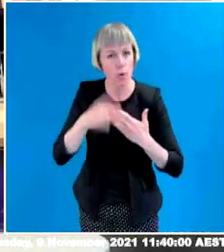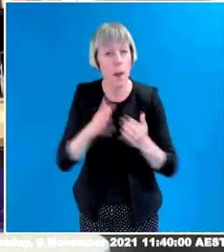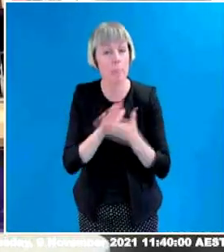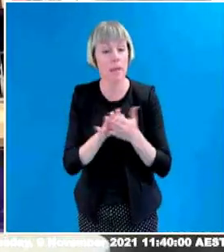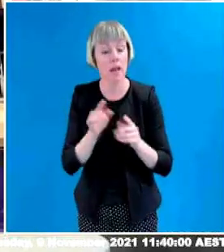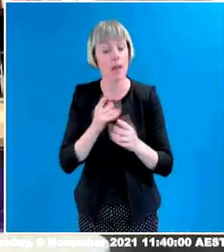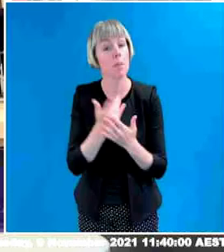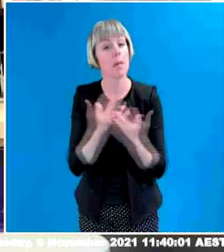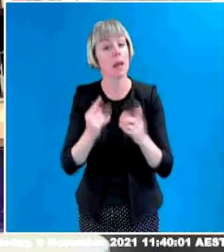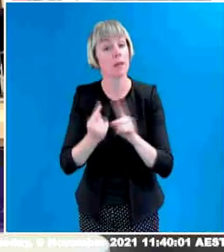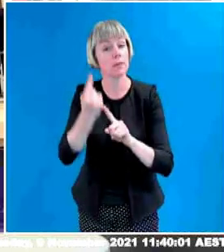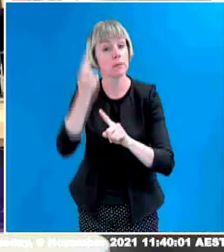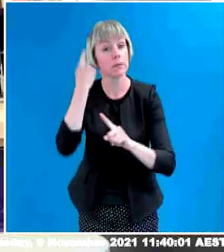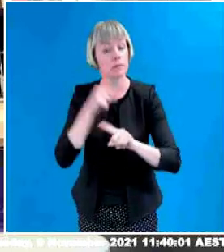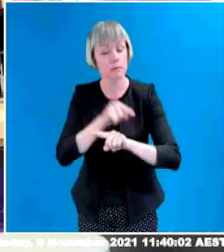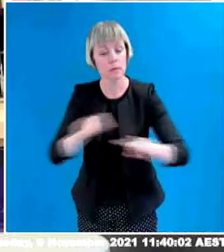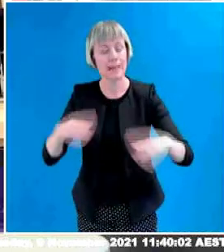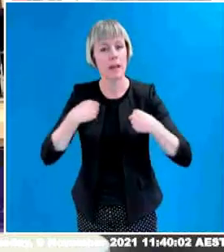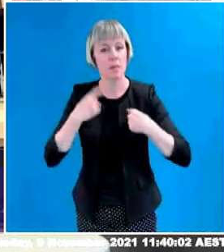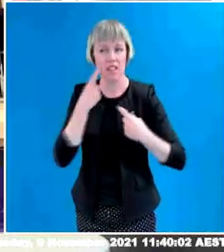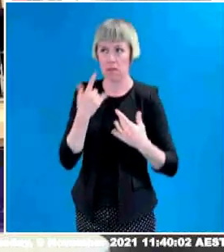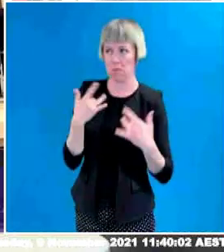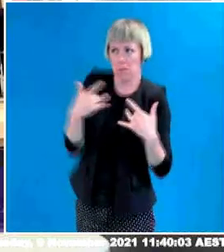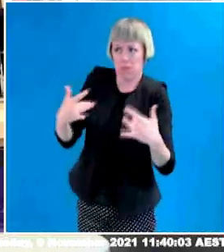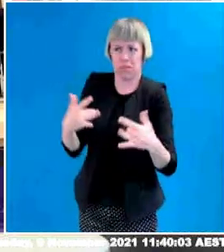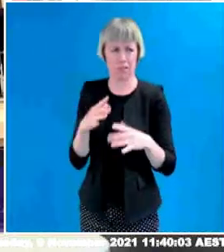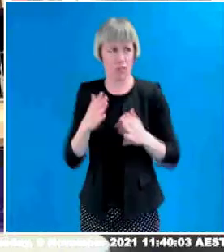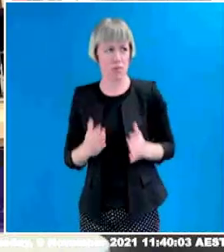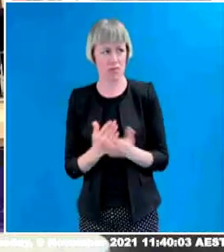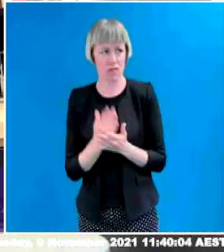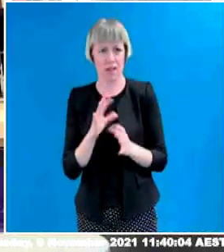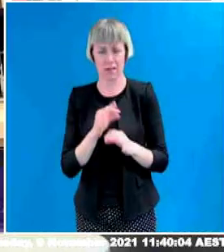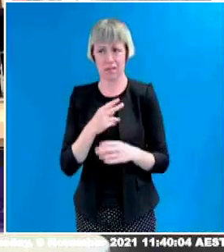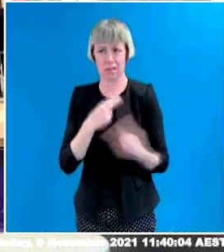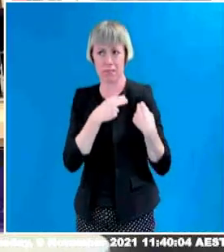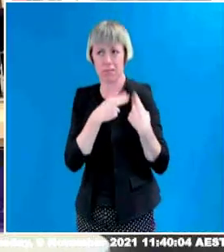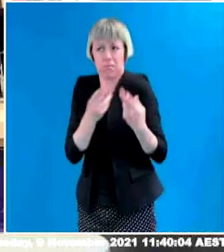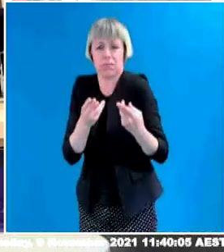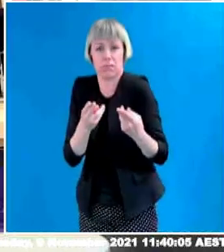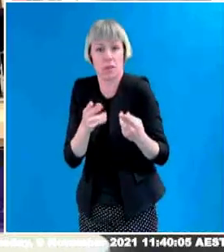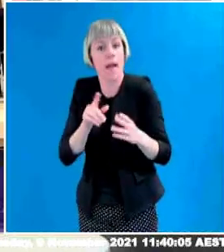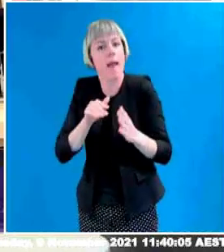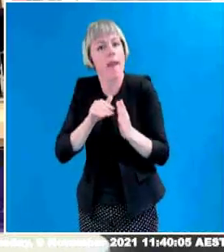Now you would find that most companies, larger companies in Australia,